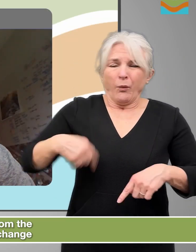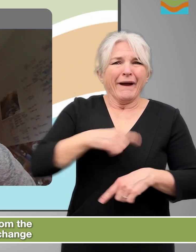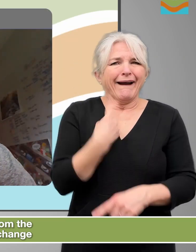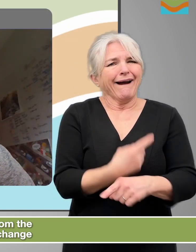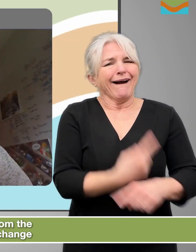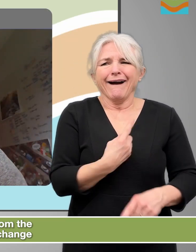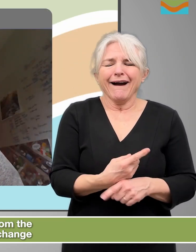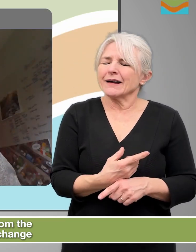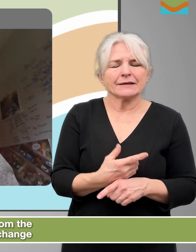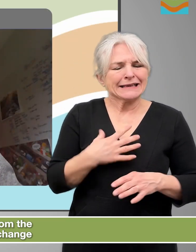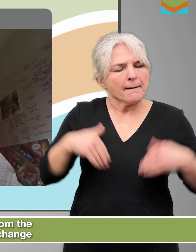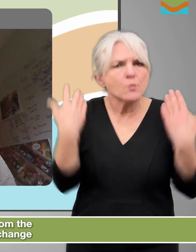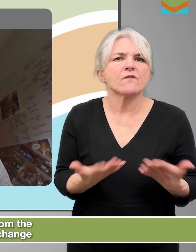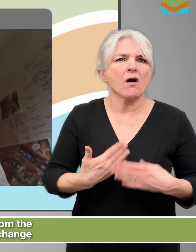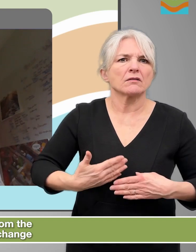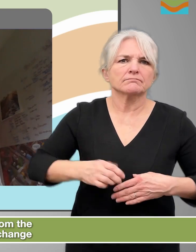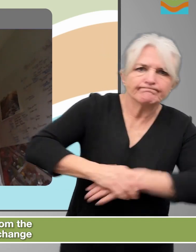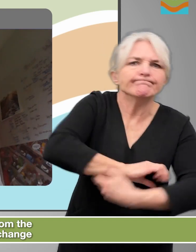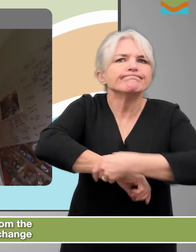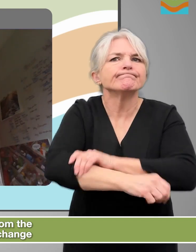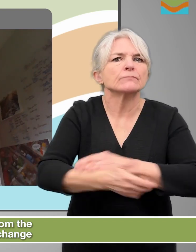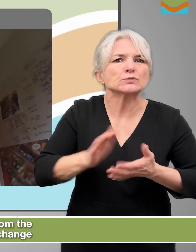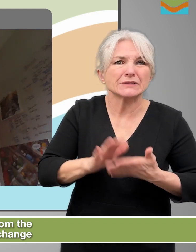The pressures that we have from the environment and the climate change